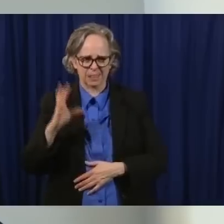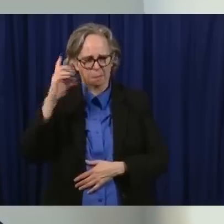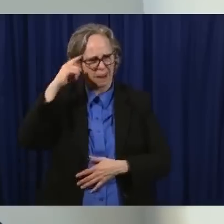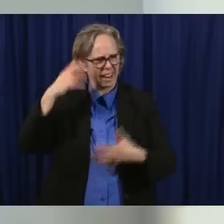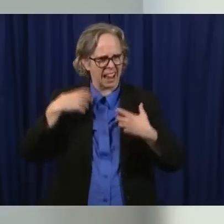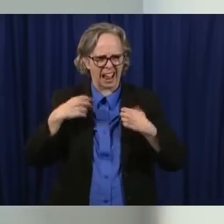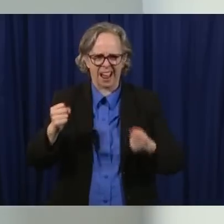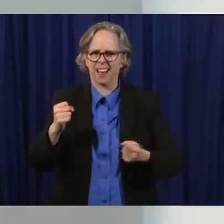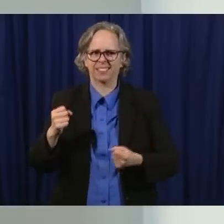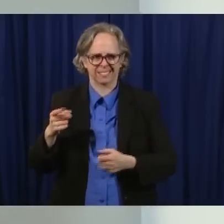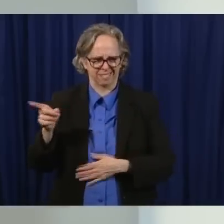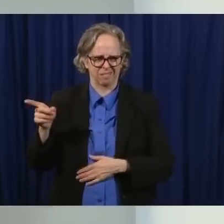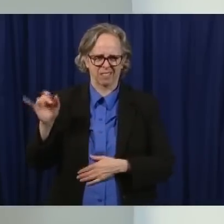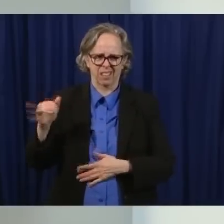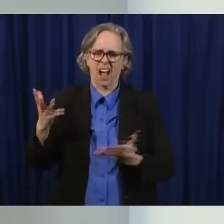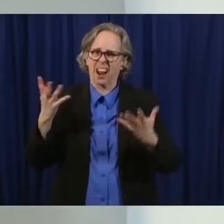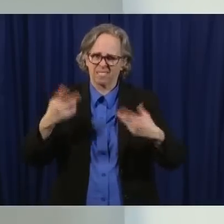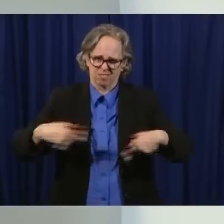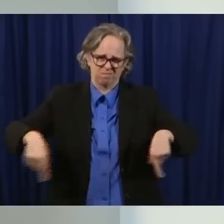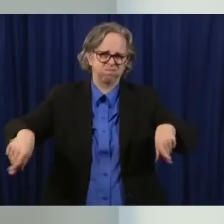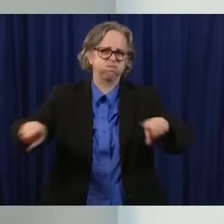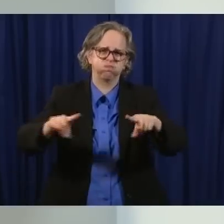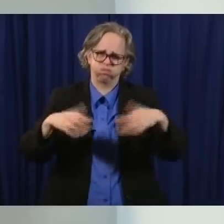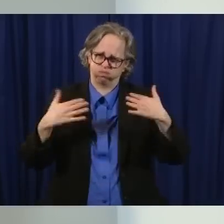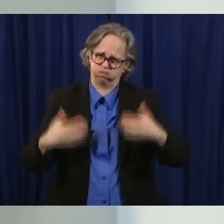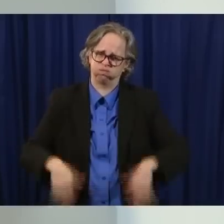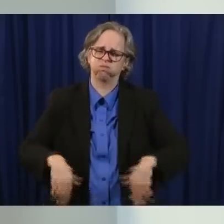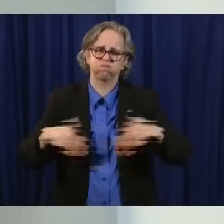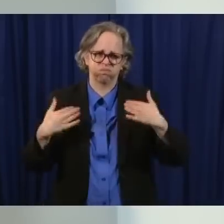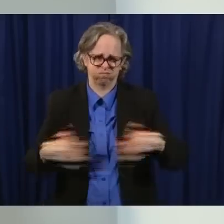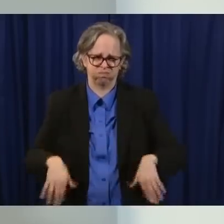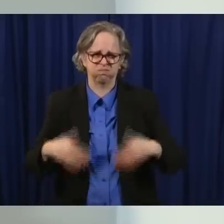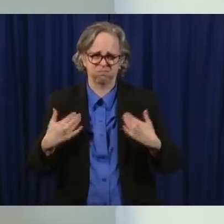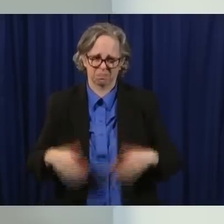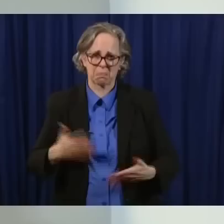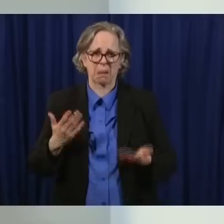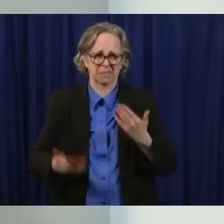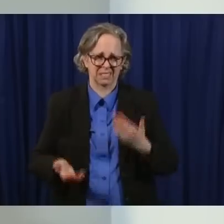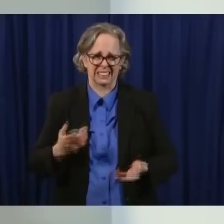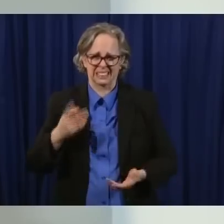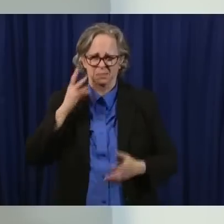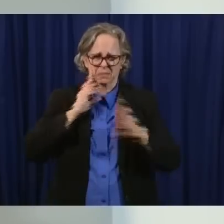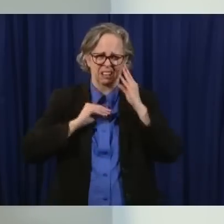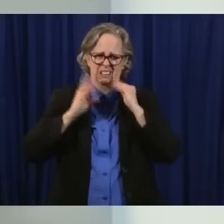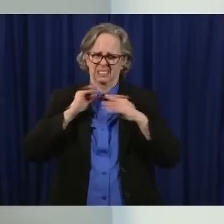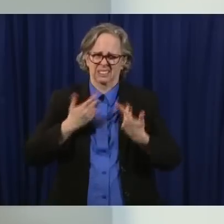PHONE TOGETHER NONSTOP, ALL THE TIME, WE DO. MENTAL HEALTH.